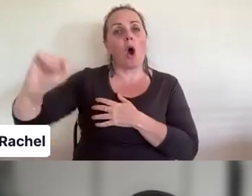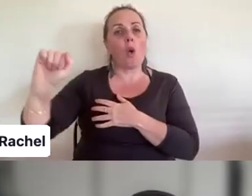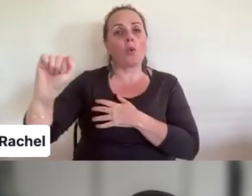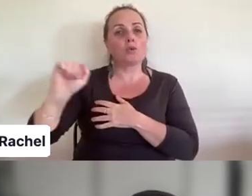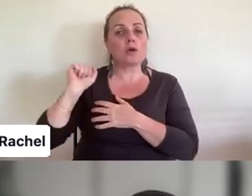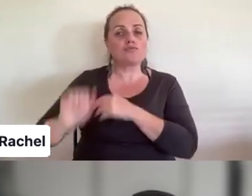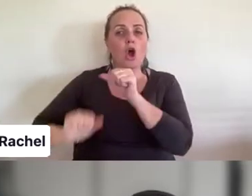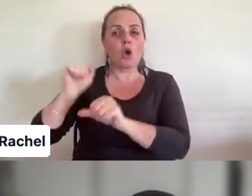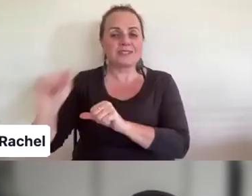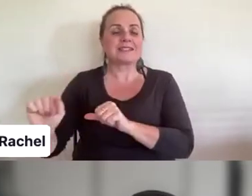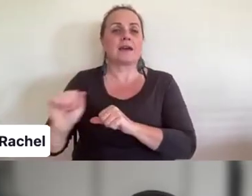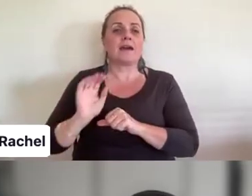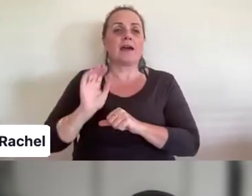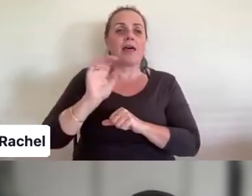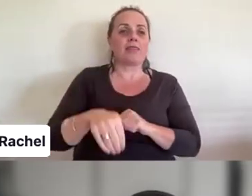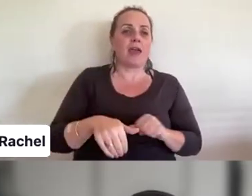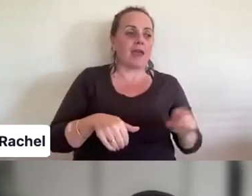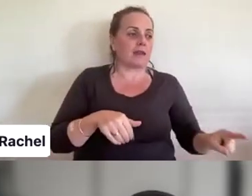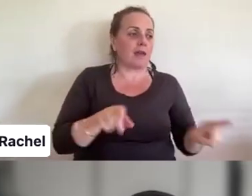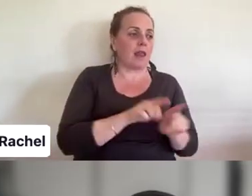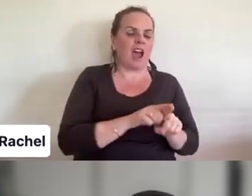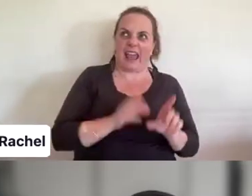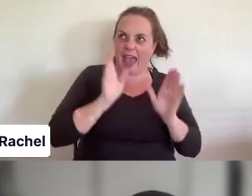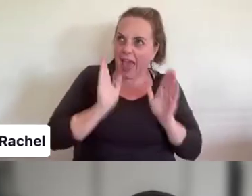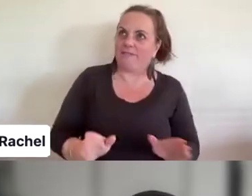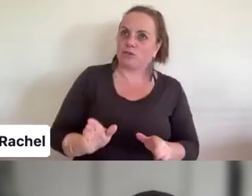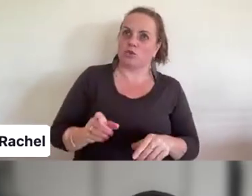rather than coming straight over the top and saying this is what you're going to do,